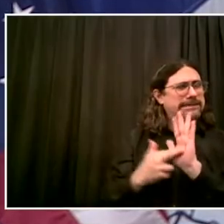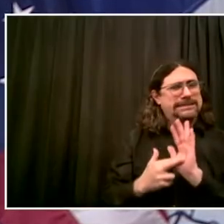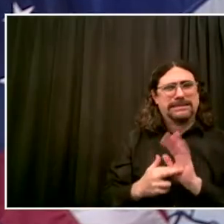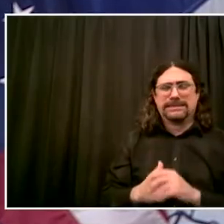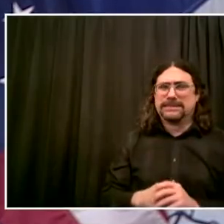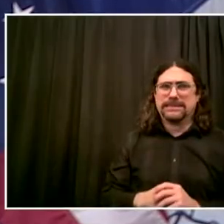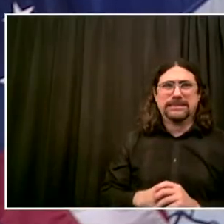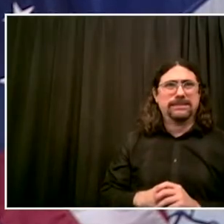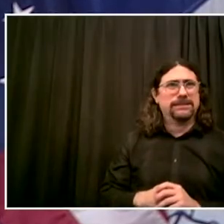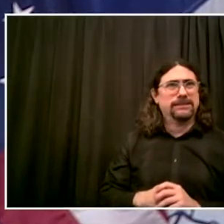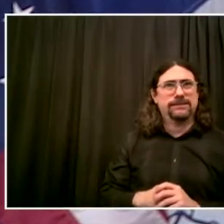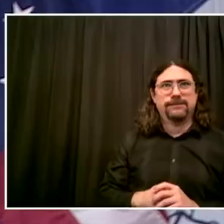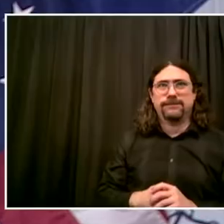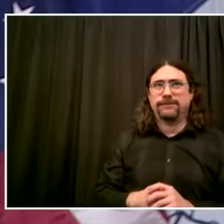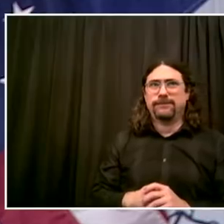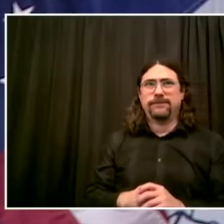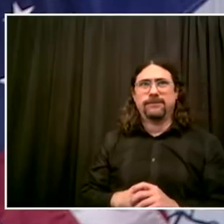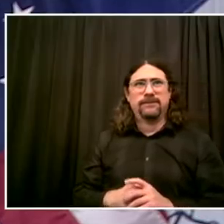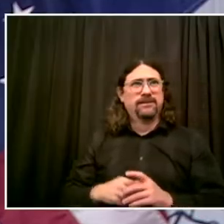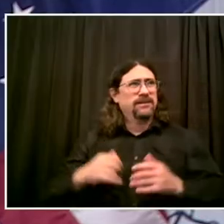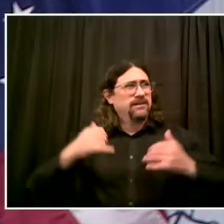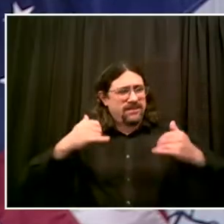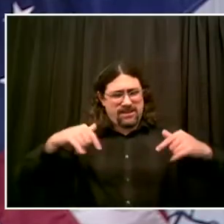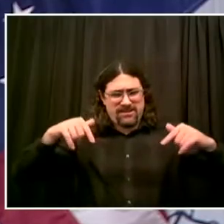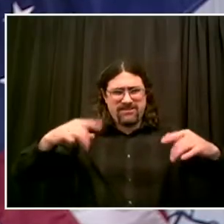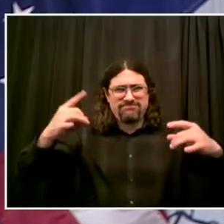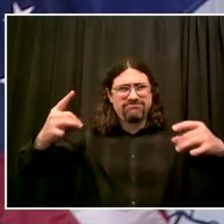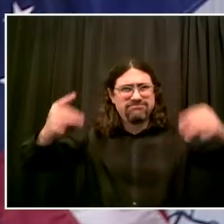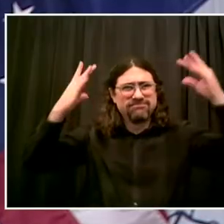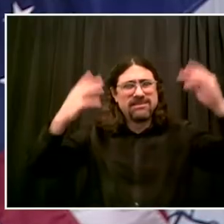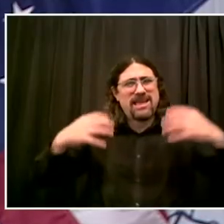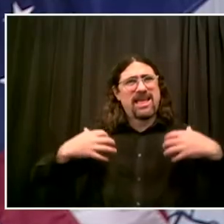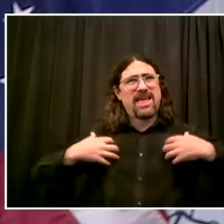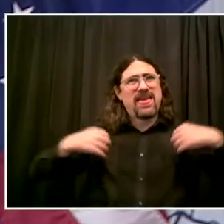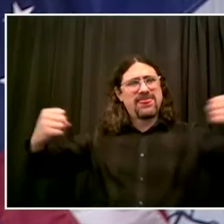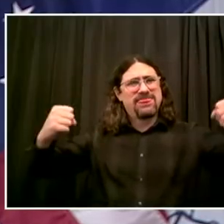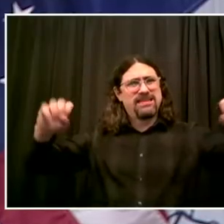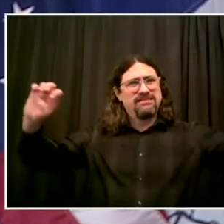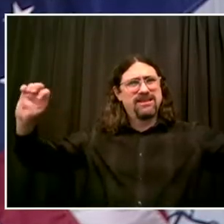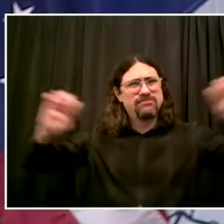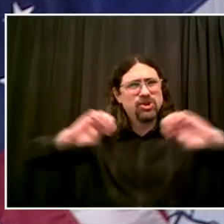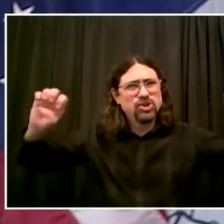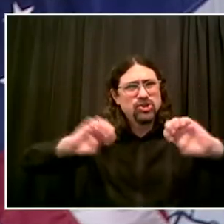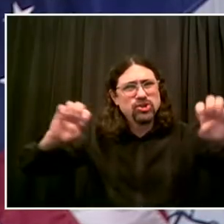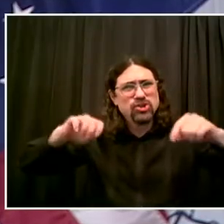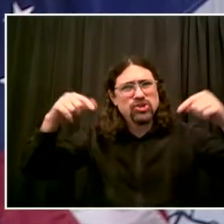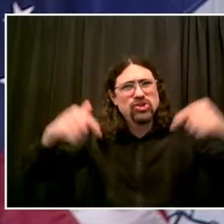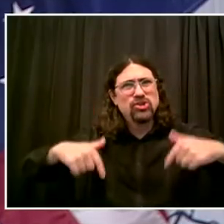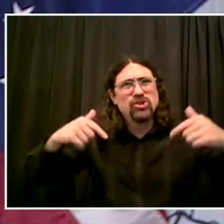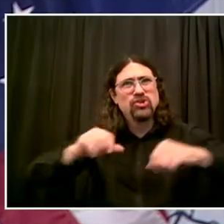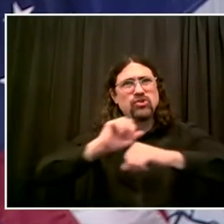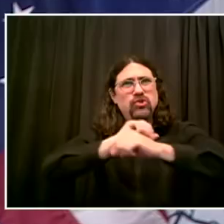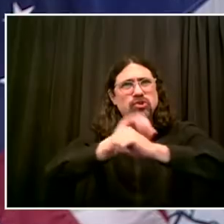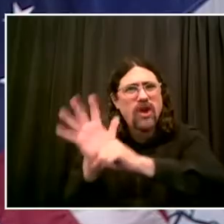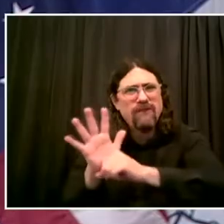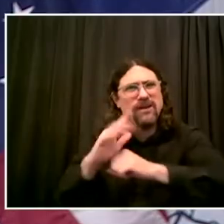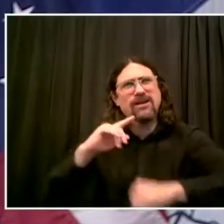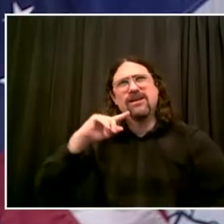EELS, CAI N TELL YOU THAT IS NOT OHW HITS IS WORKING. THE ONLY WAY WE